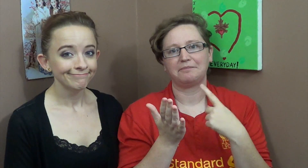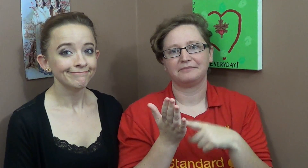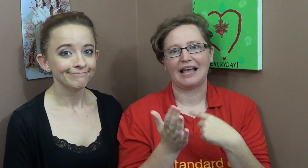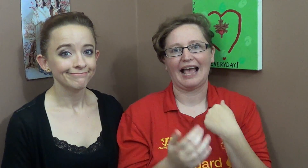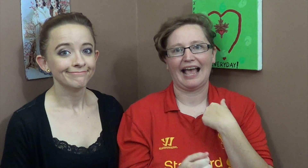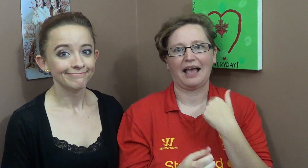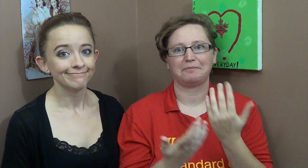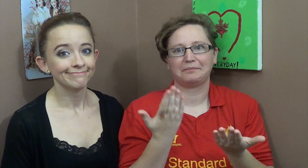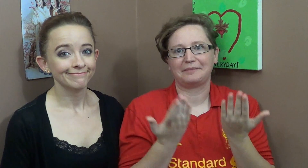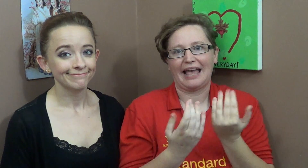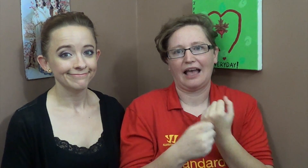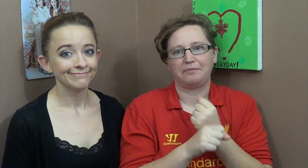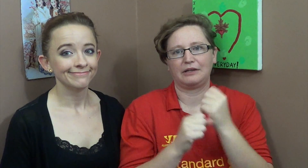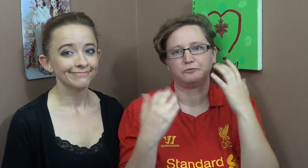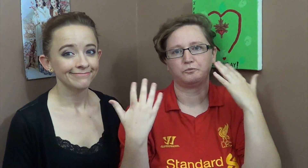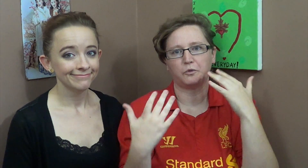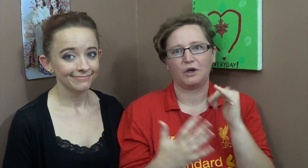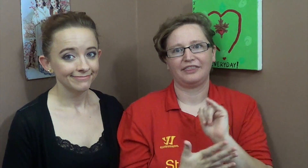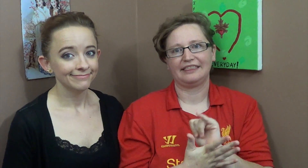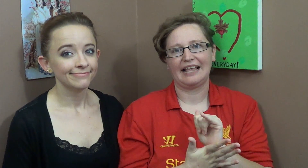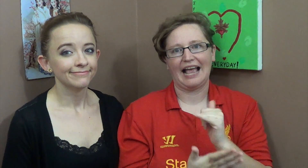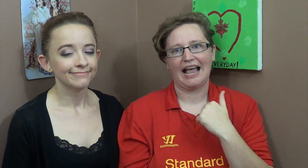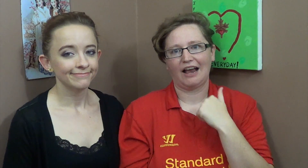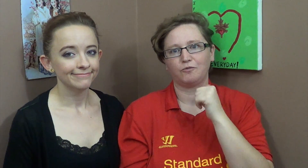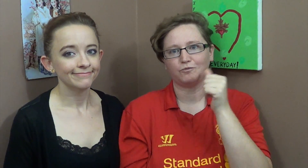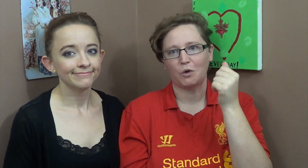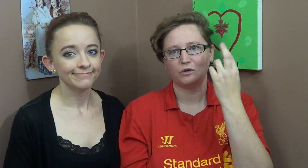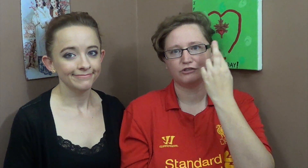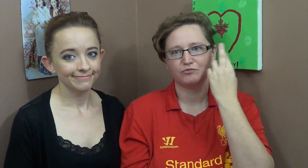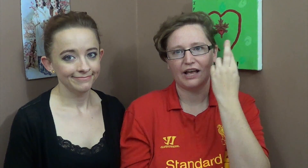sometimes I might make a noise that I don't